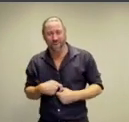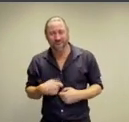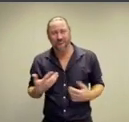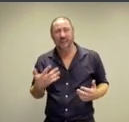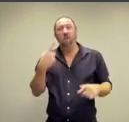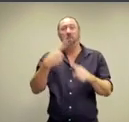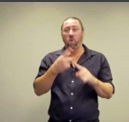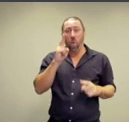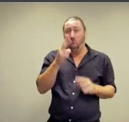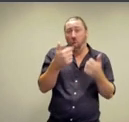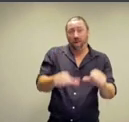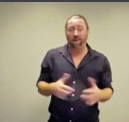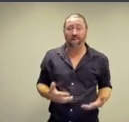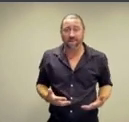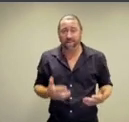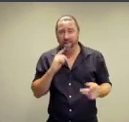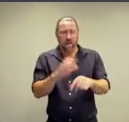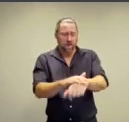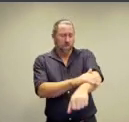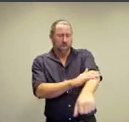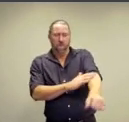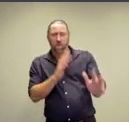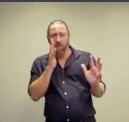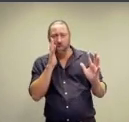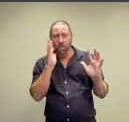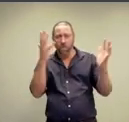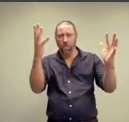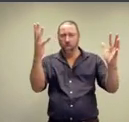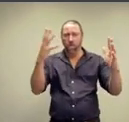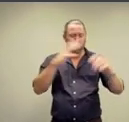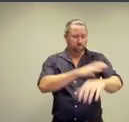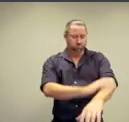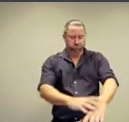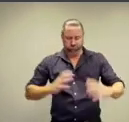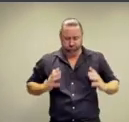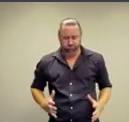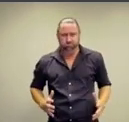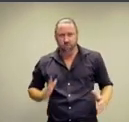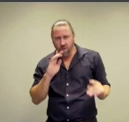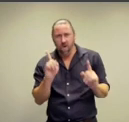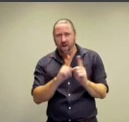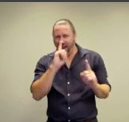also play out aesthetically too so the jacket is this polished incredibly